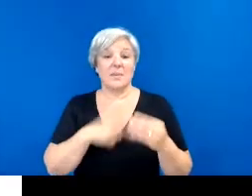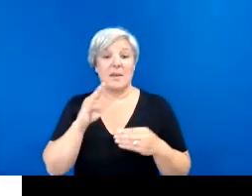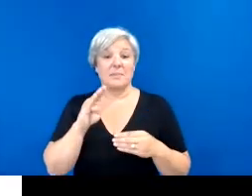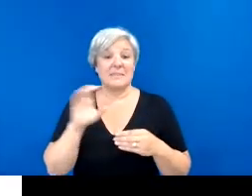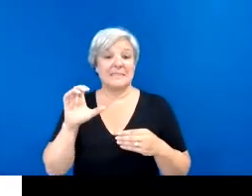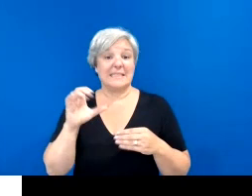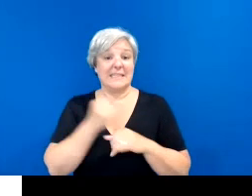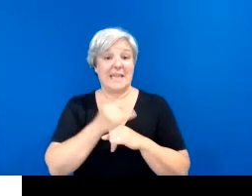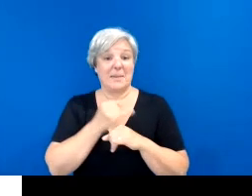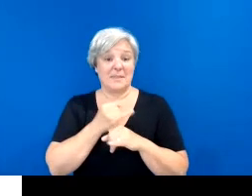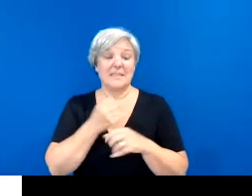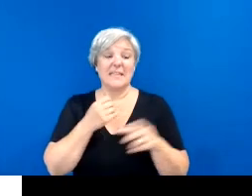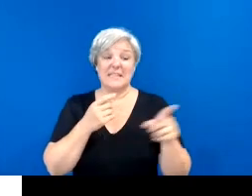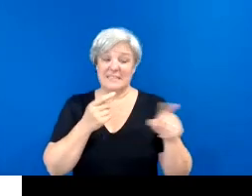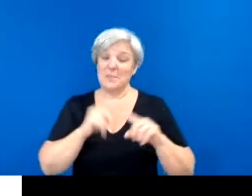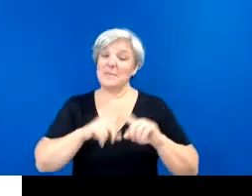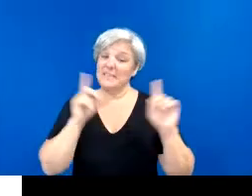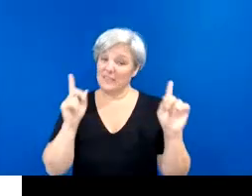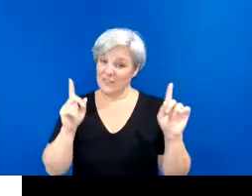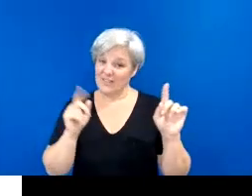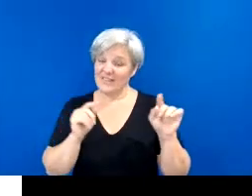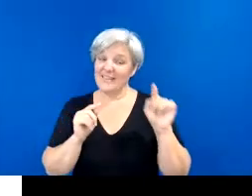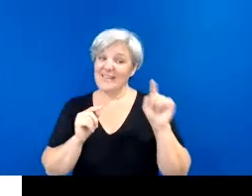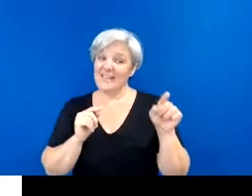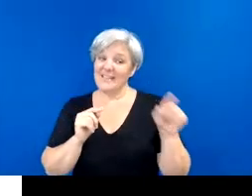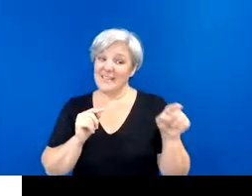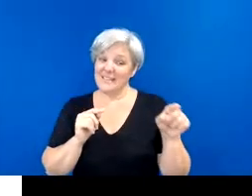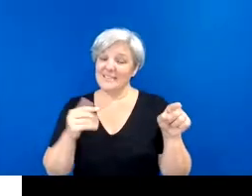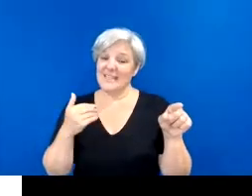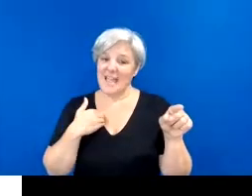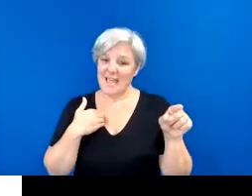that makes it a little bit different is that they have a a higher